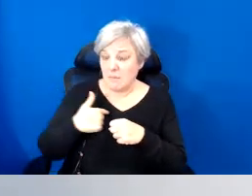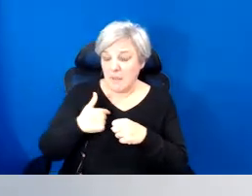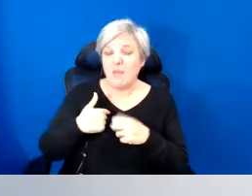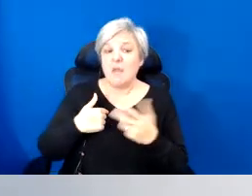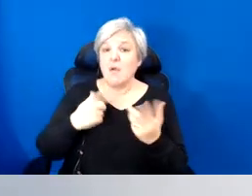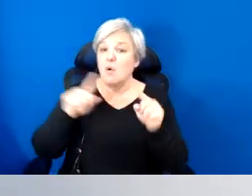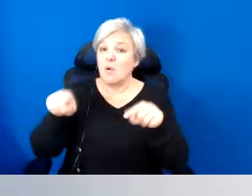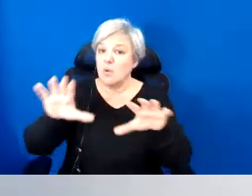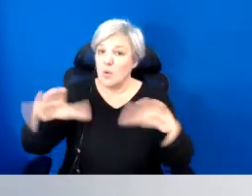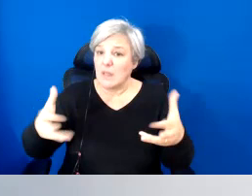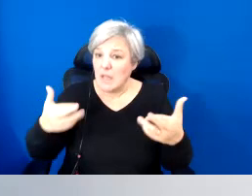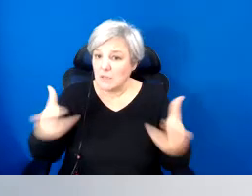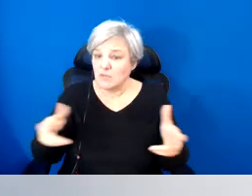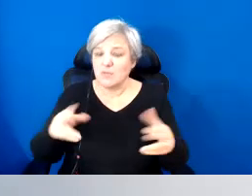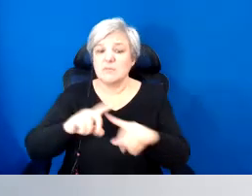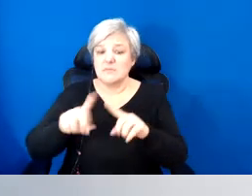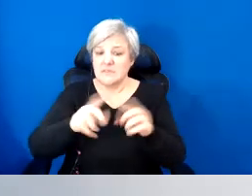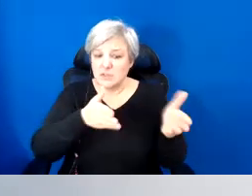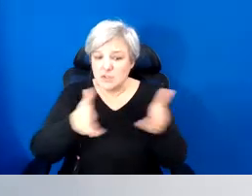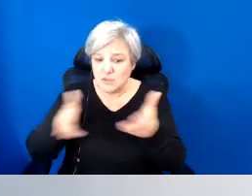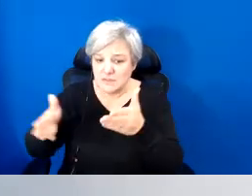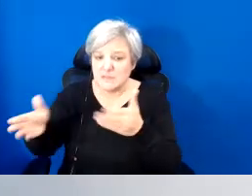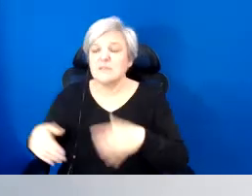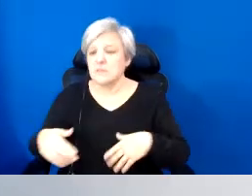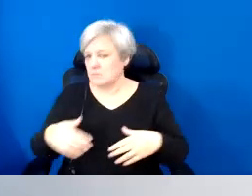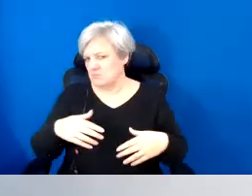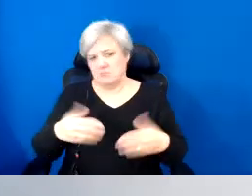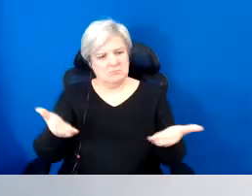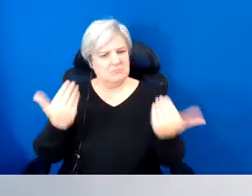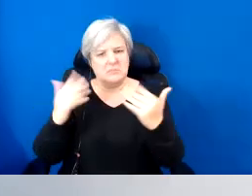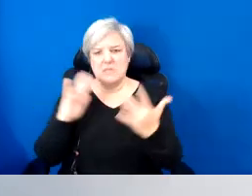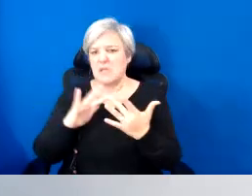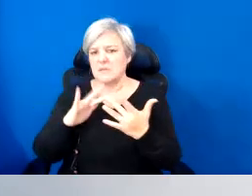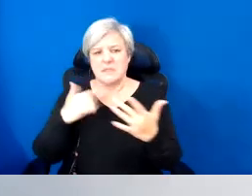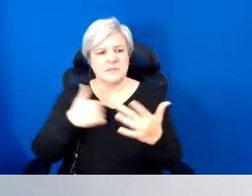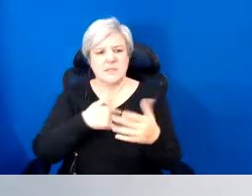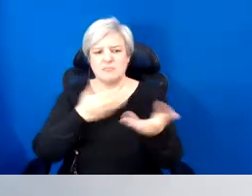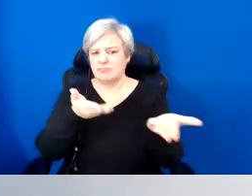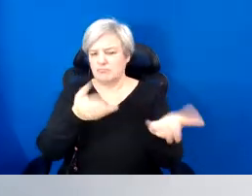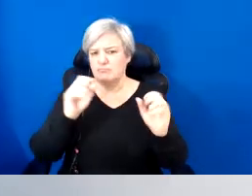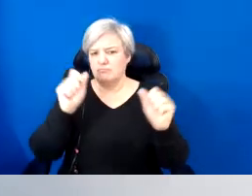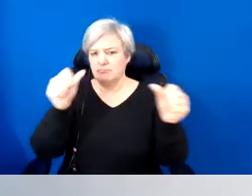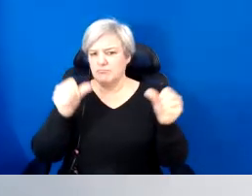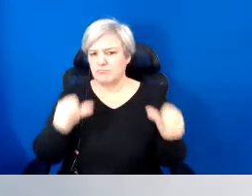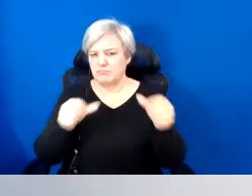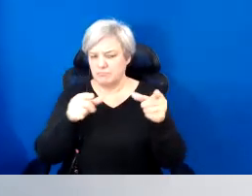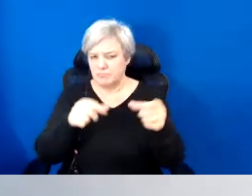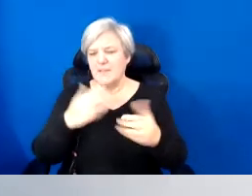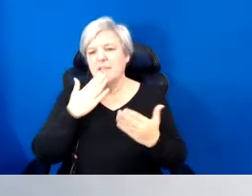to discuss the different services that we have to offer. Here's our contact information. And thank you again.